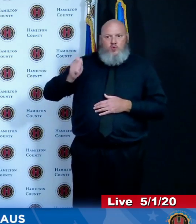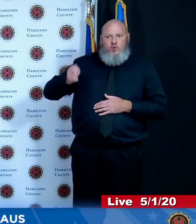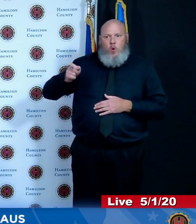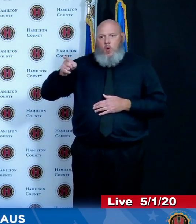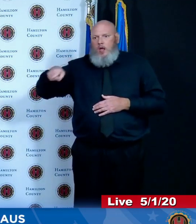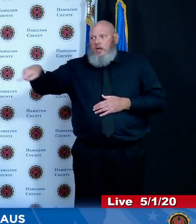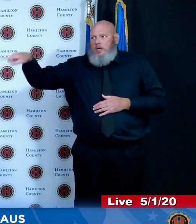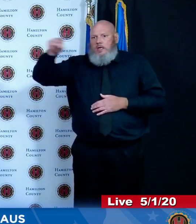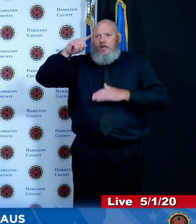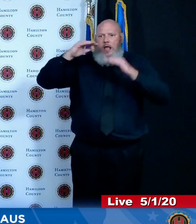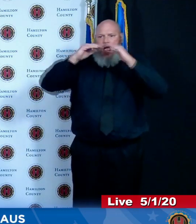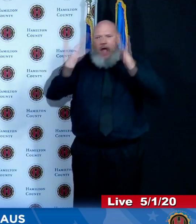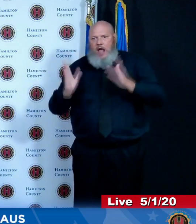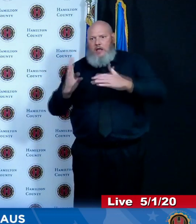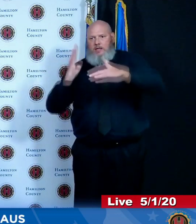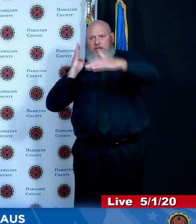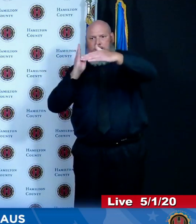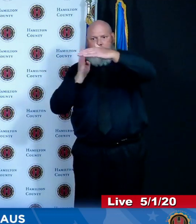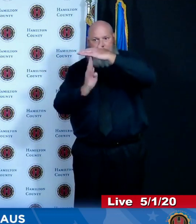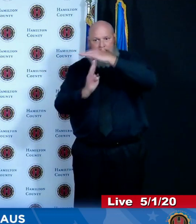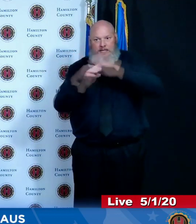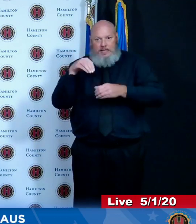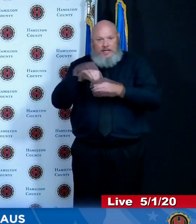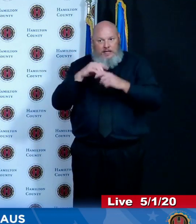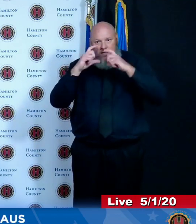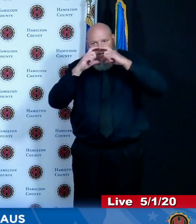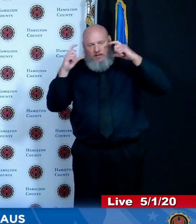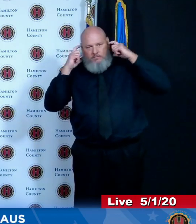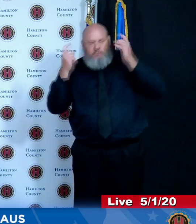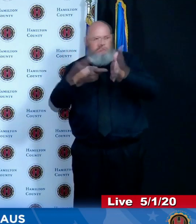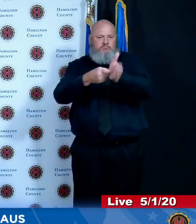county buildings remain closed but we are putting together plans to reopen